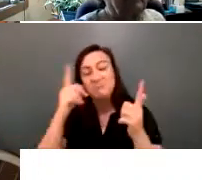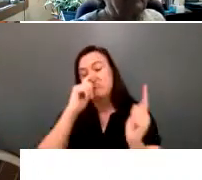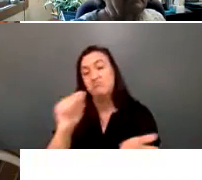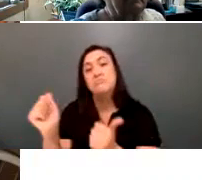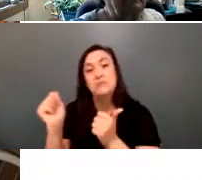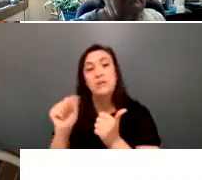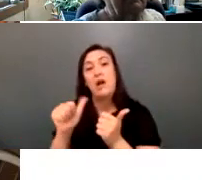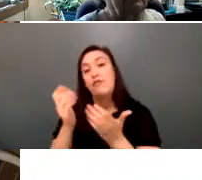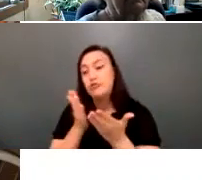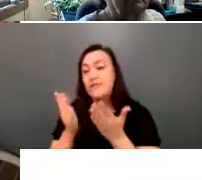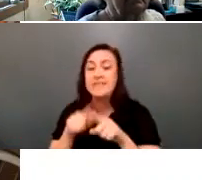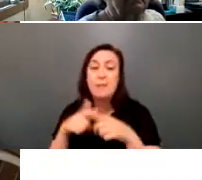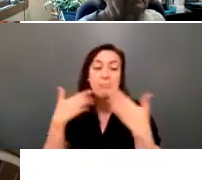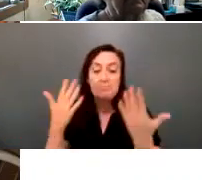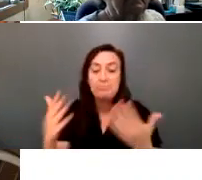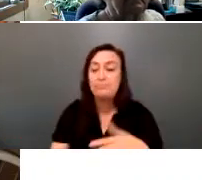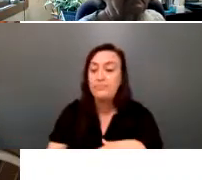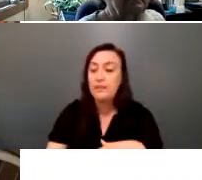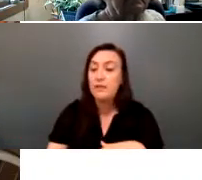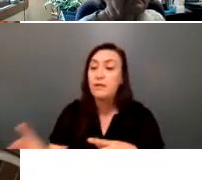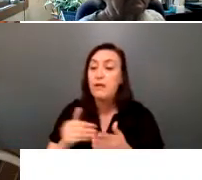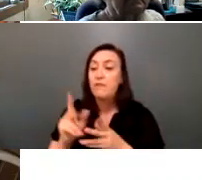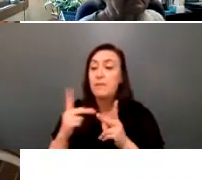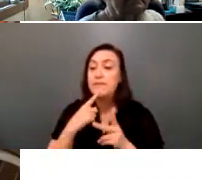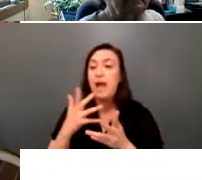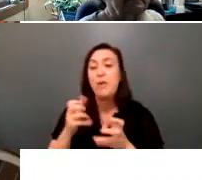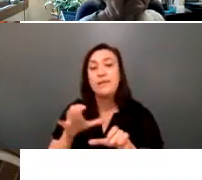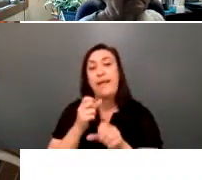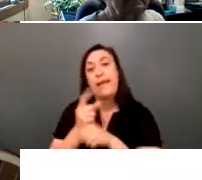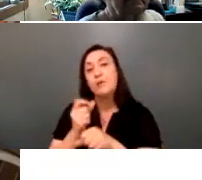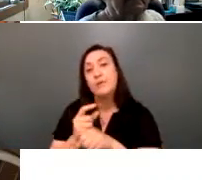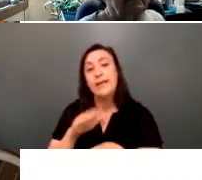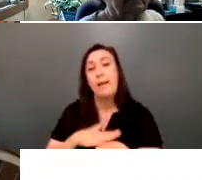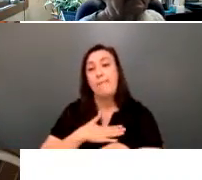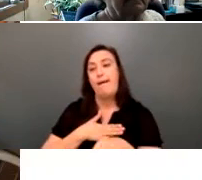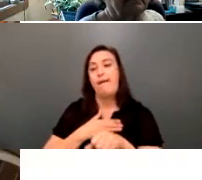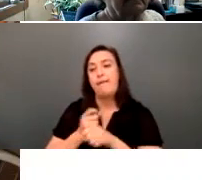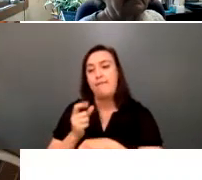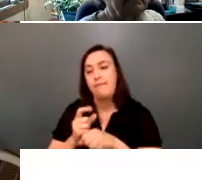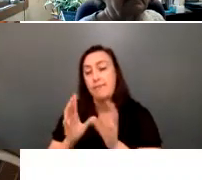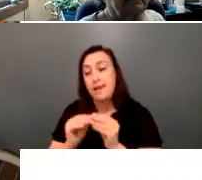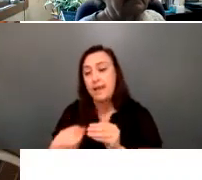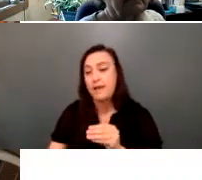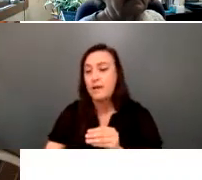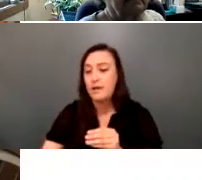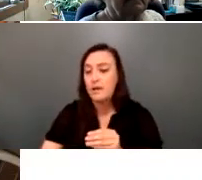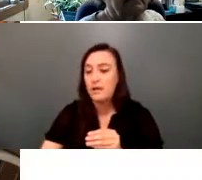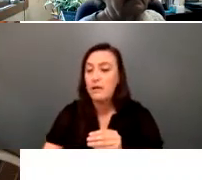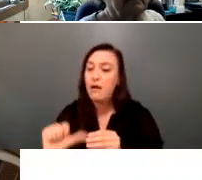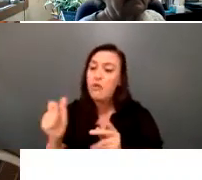or how other other services are going. A lot of times people say I just want that done annually at my annual meeting.